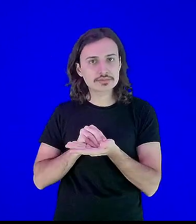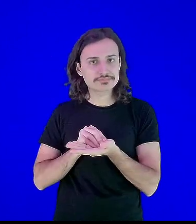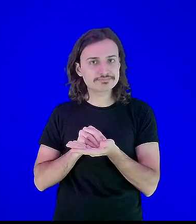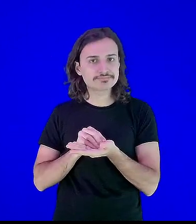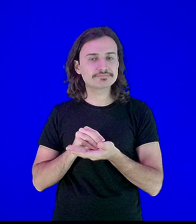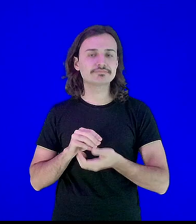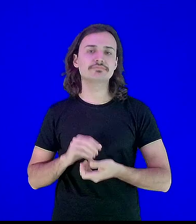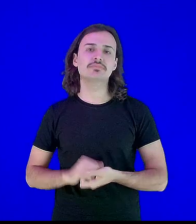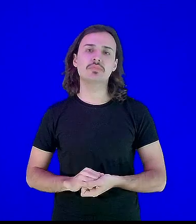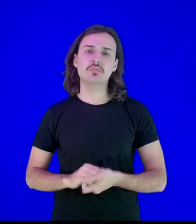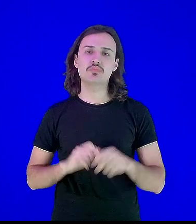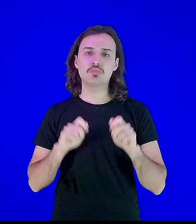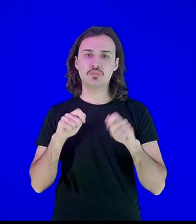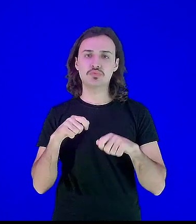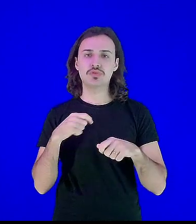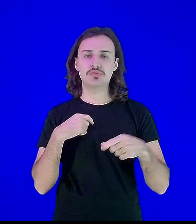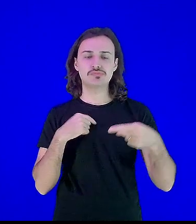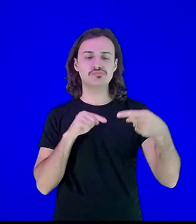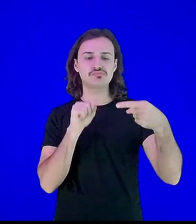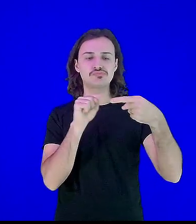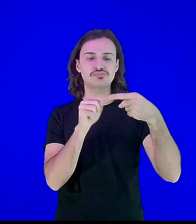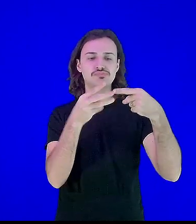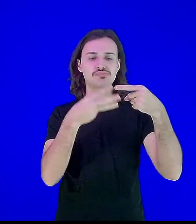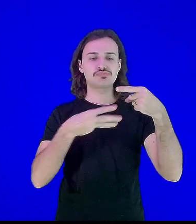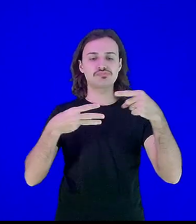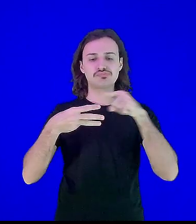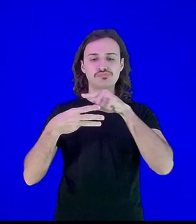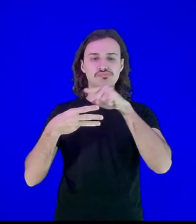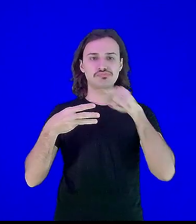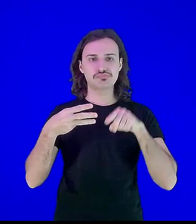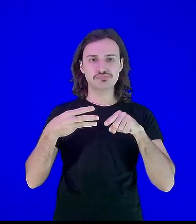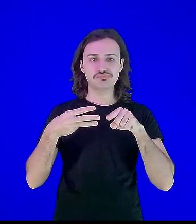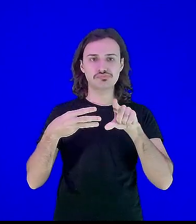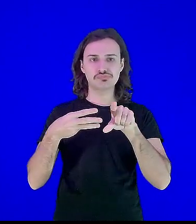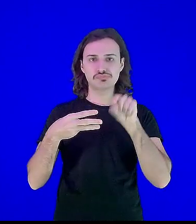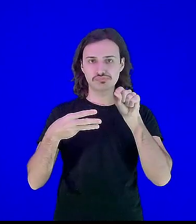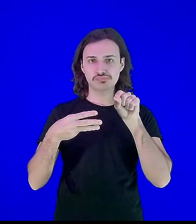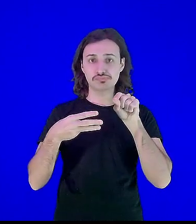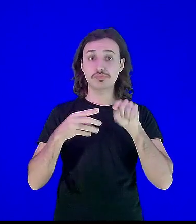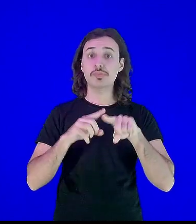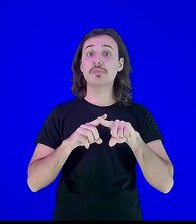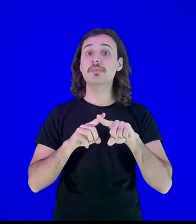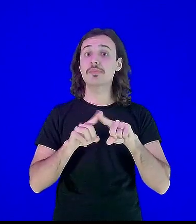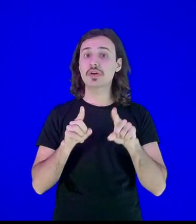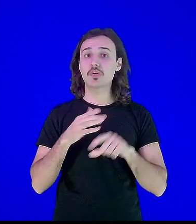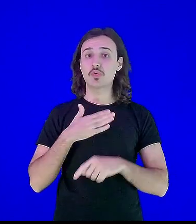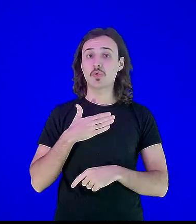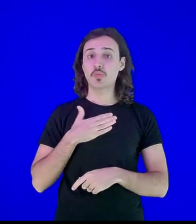this shortcut here is specific to macOs system but, if you are using a Windows, it will